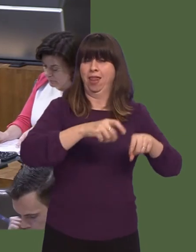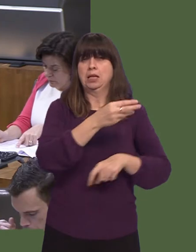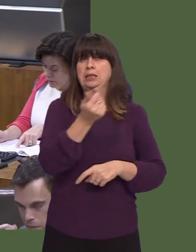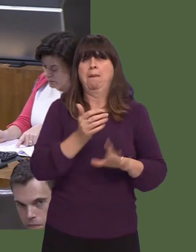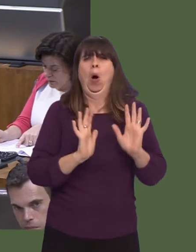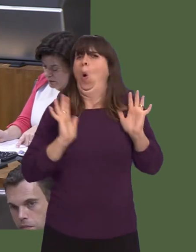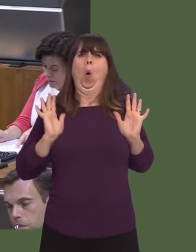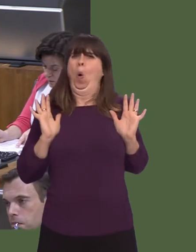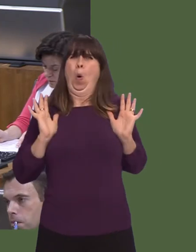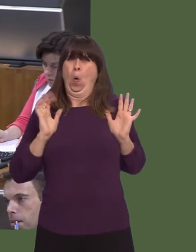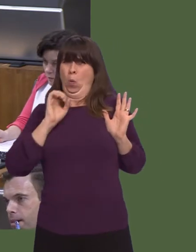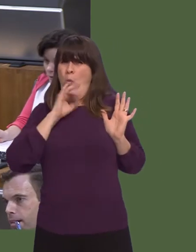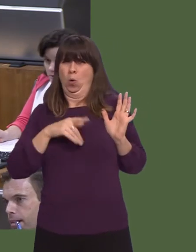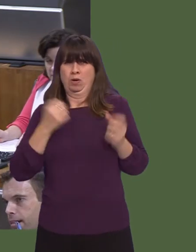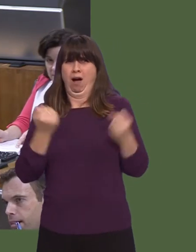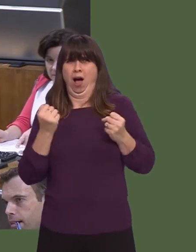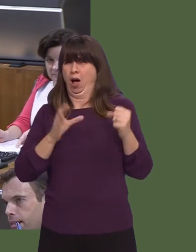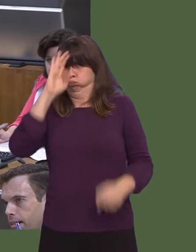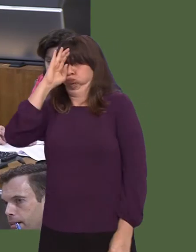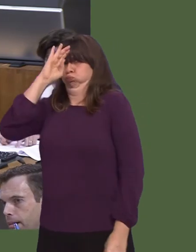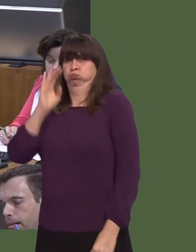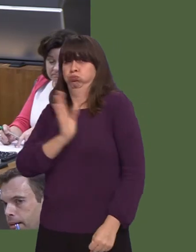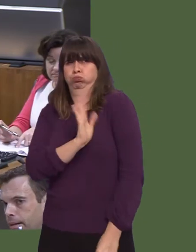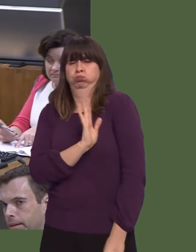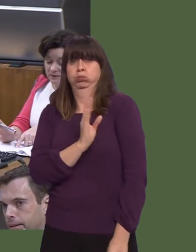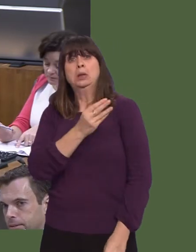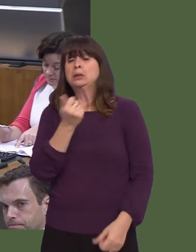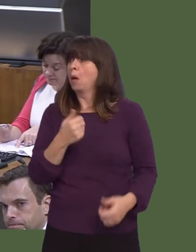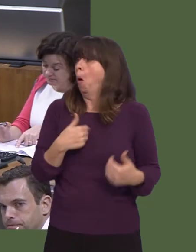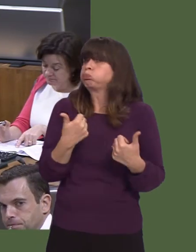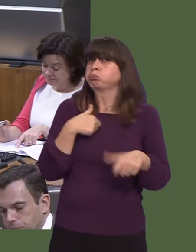to cycle in traffic. There are some who are not, but others will say, 'Well, I would like